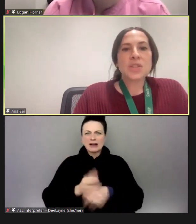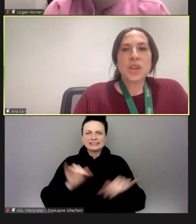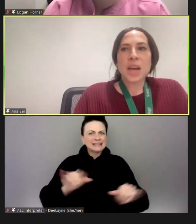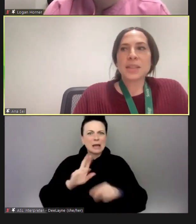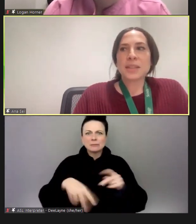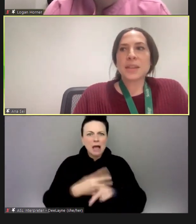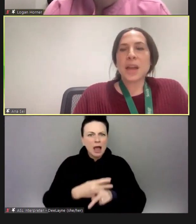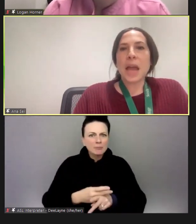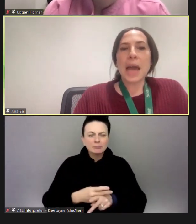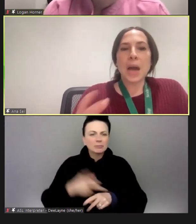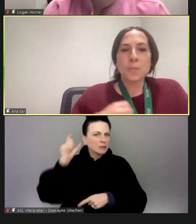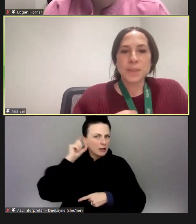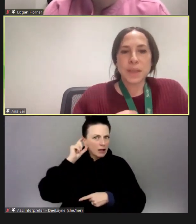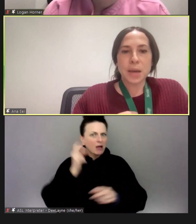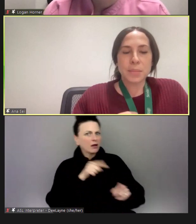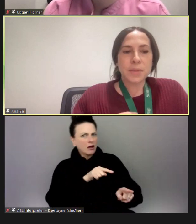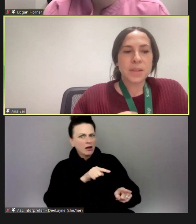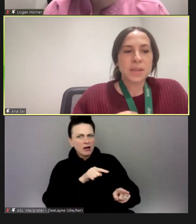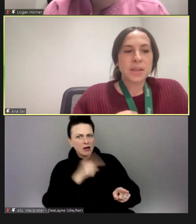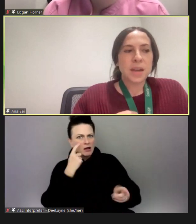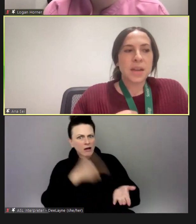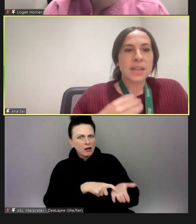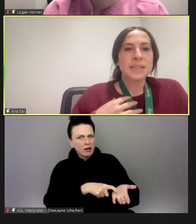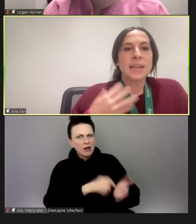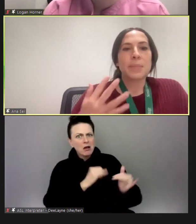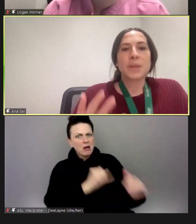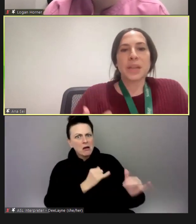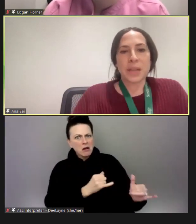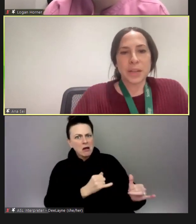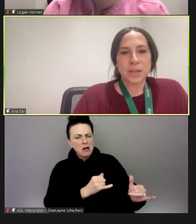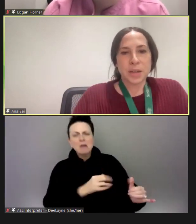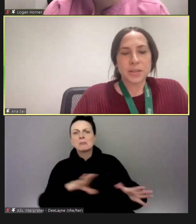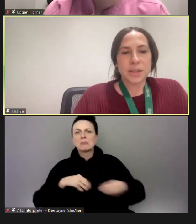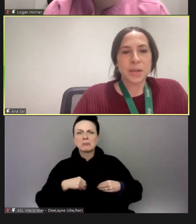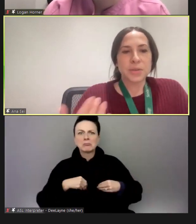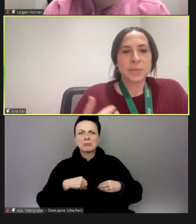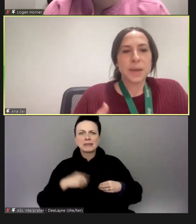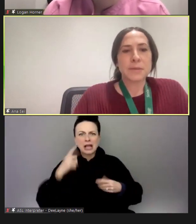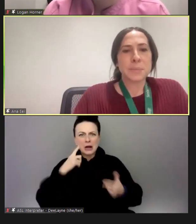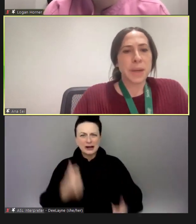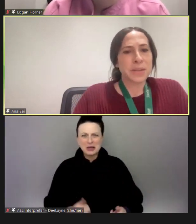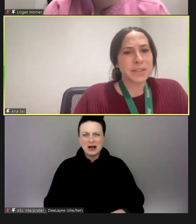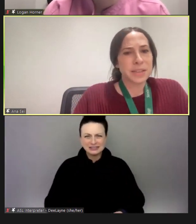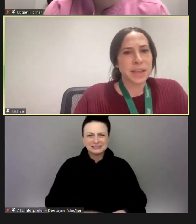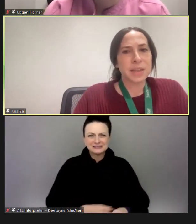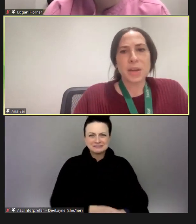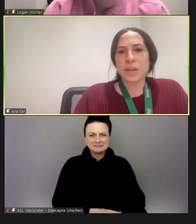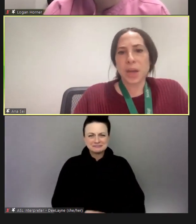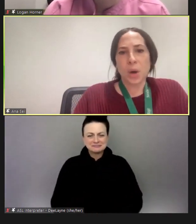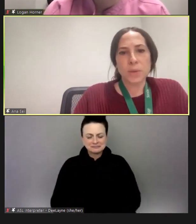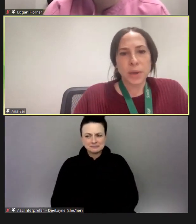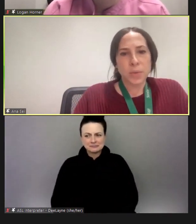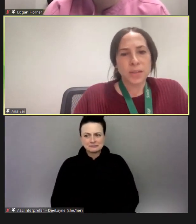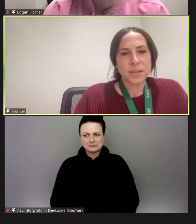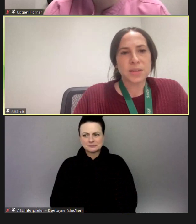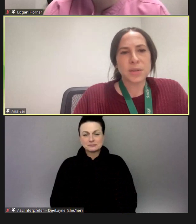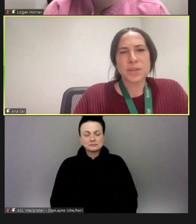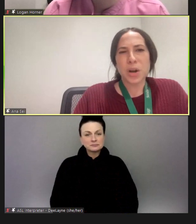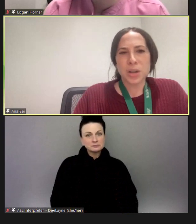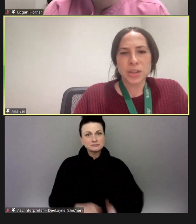just helps them accept the hearing loss you know sometimes parents think think